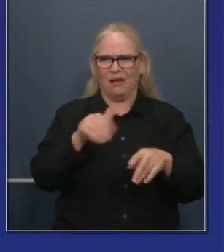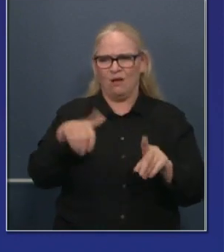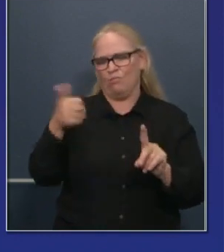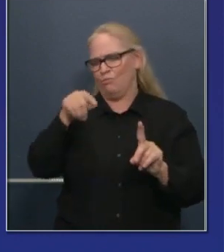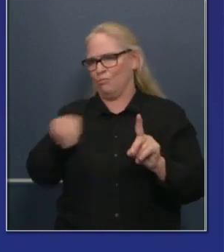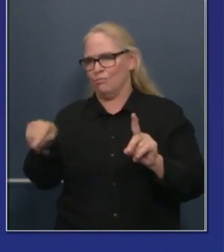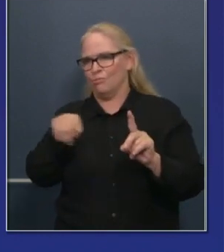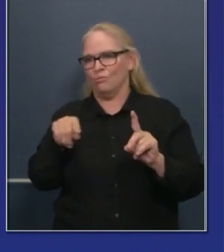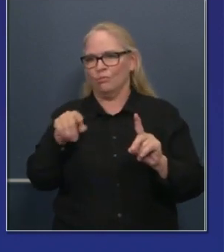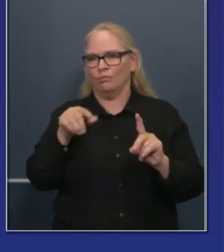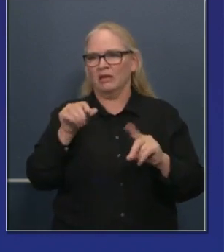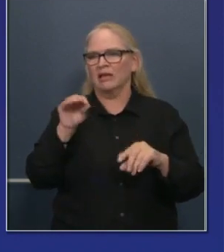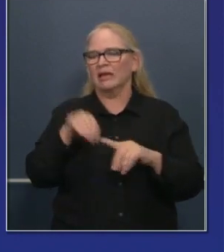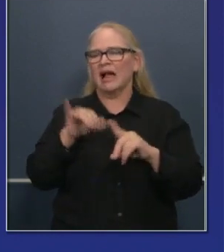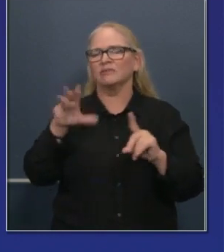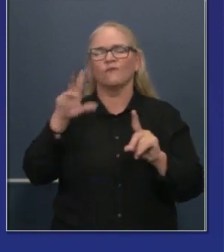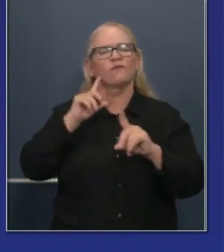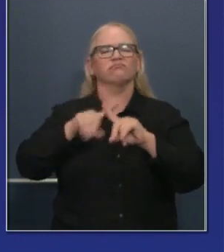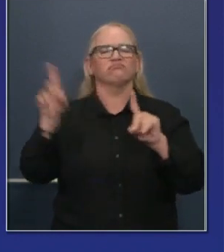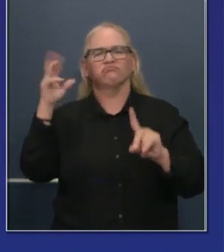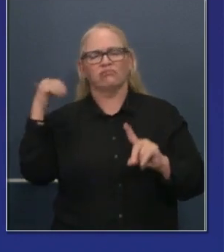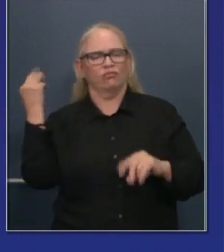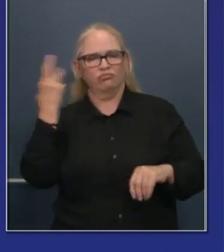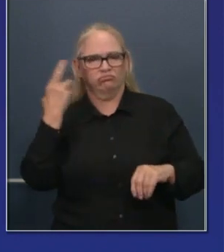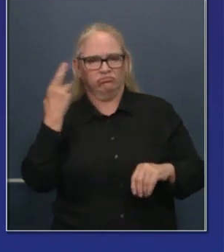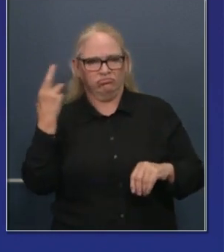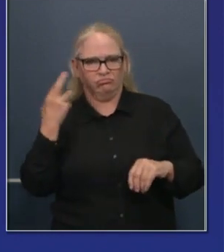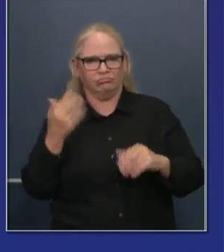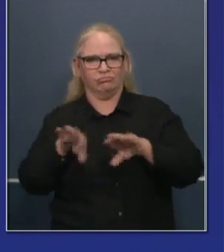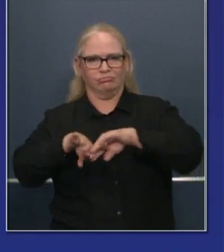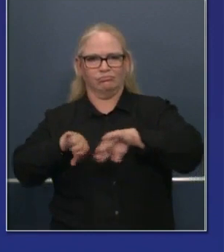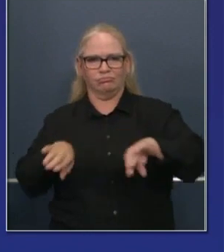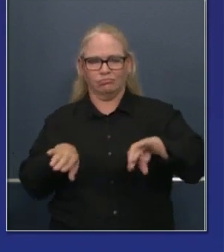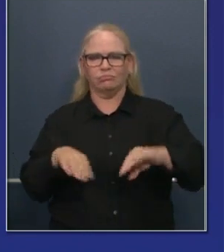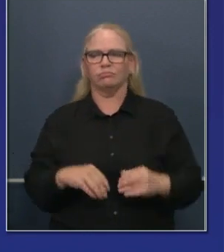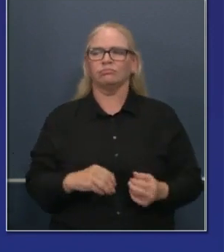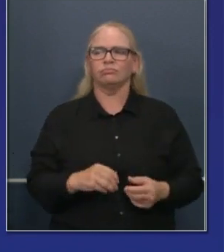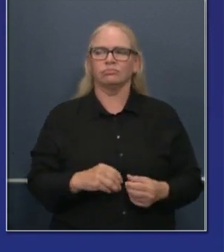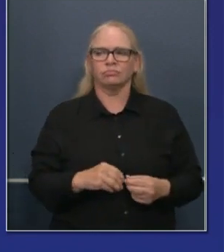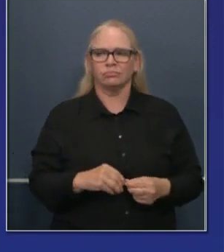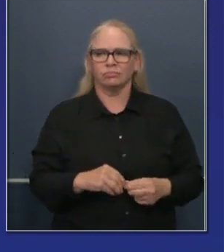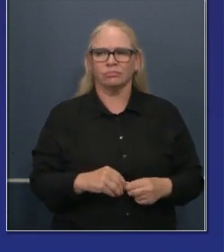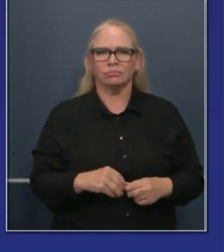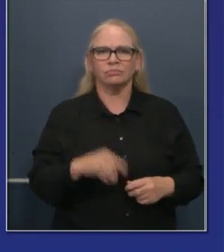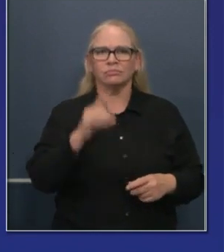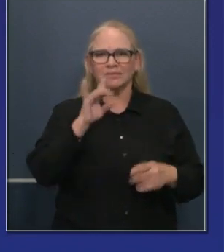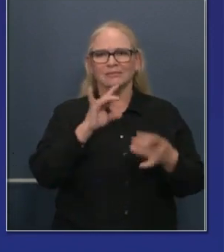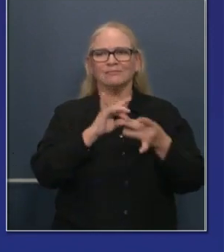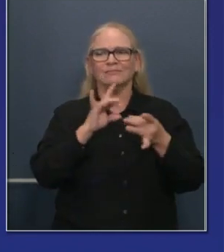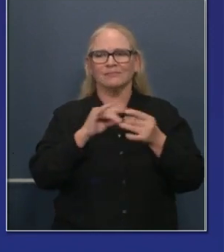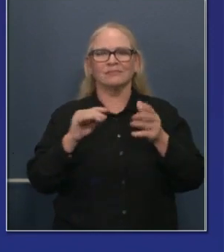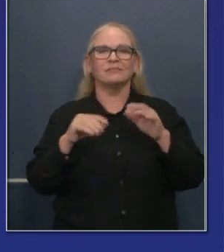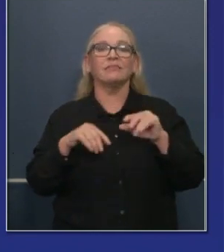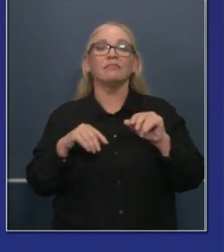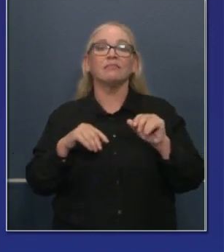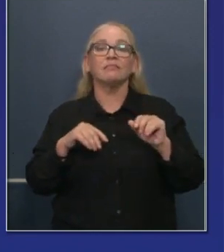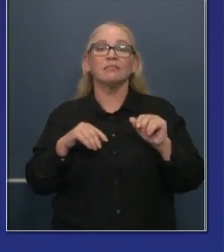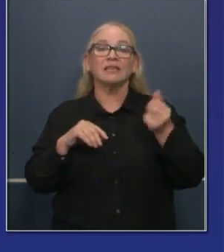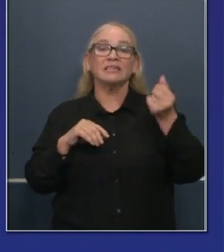IT DIDN’T ROW FROM 17% TO 23% PER SAY, IT IS DATA WE USED A DIFFERENT NUMBER.